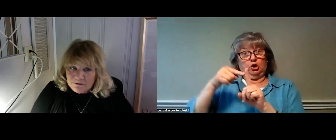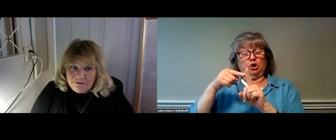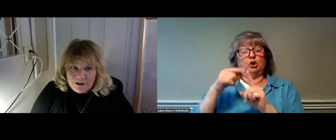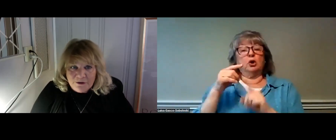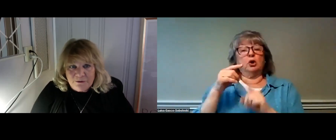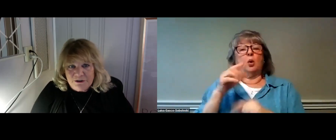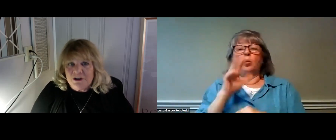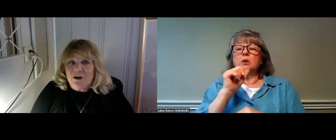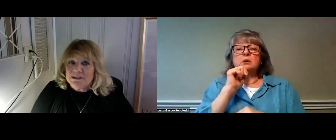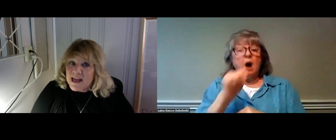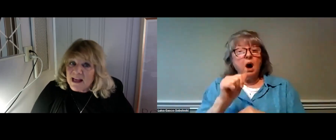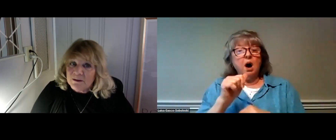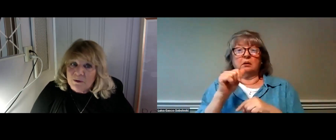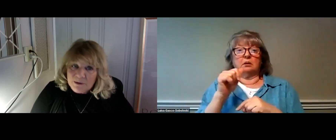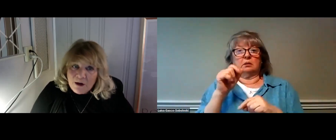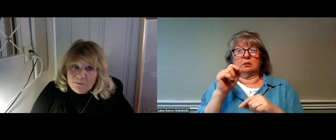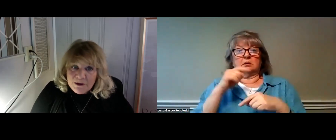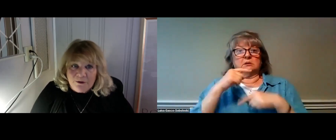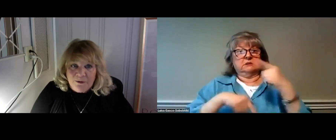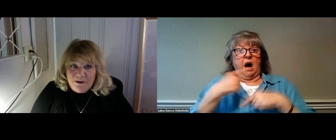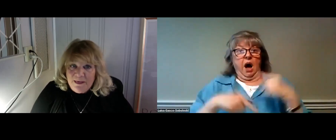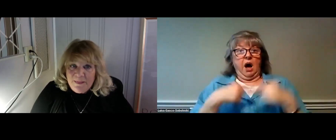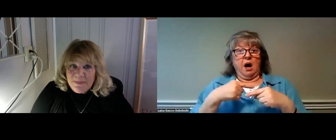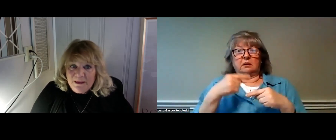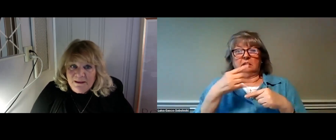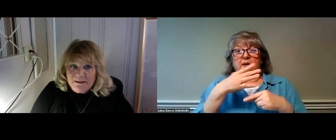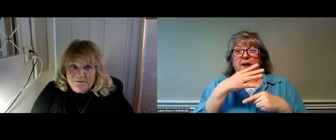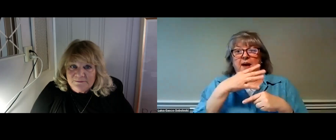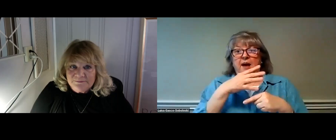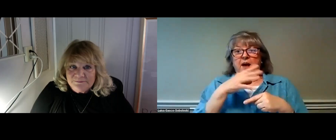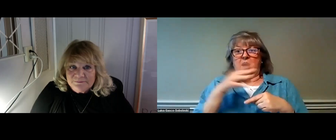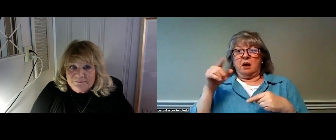for you to know exactly what would help you,